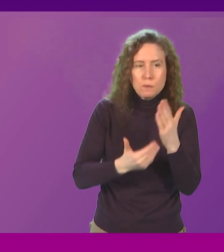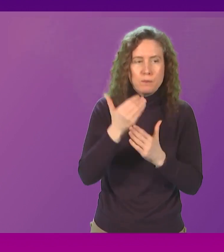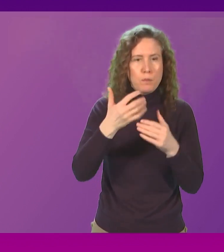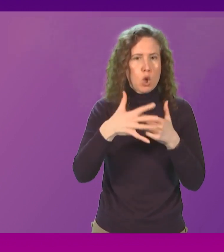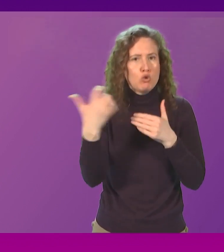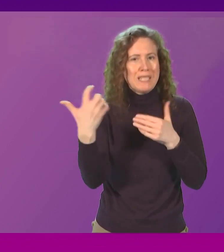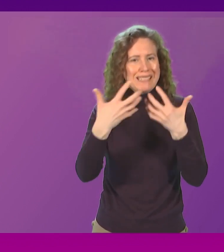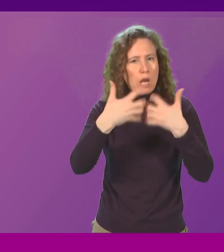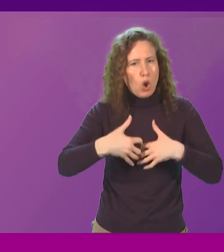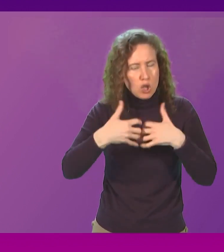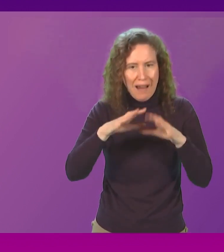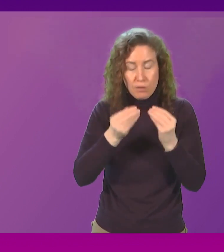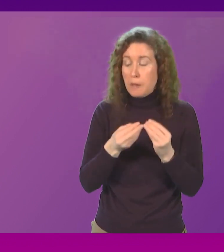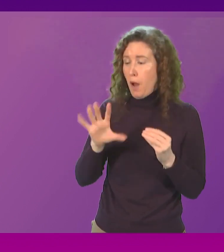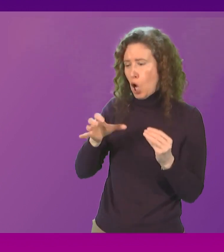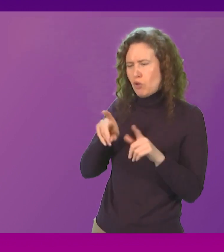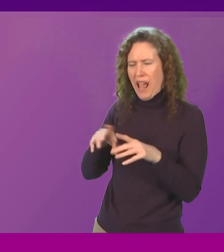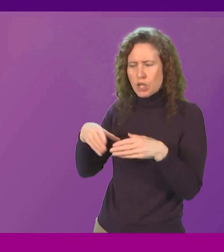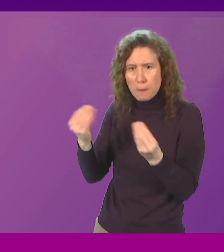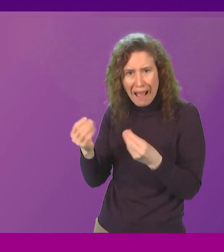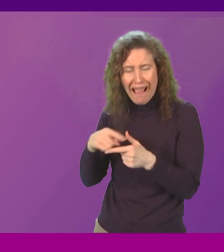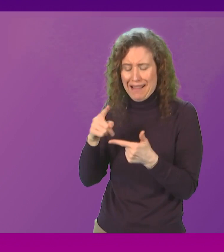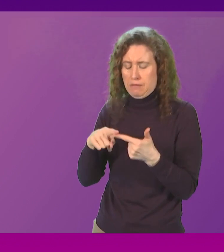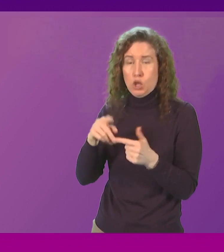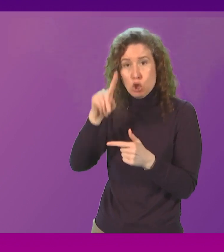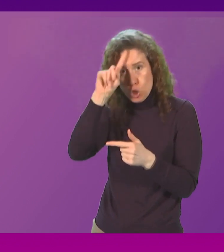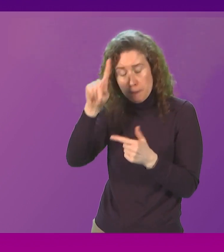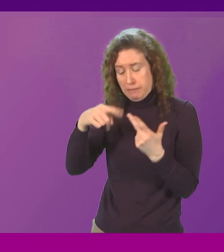Given that countries such as Japan, Germany and France are swinging behind nuclear-generated